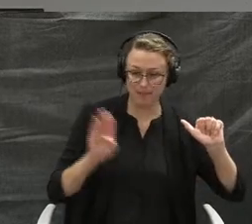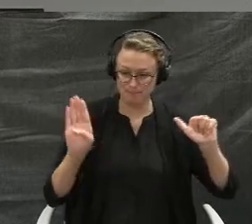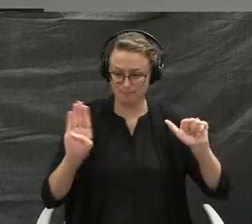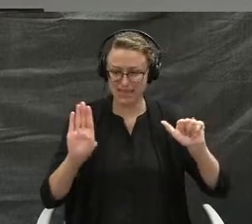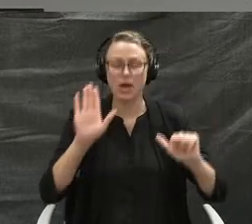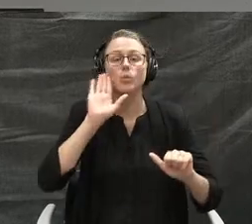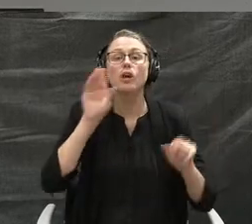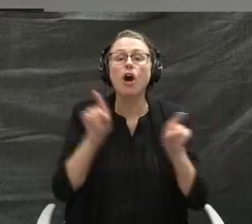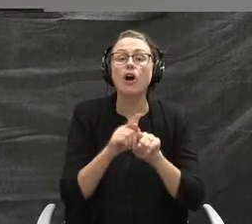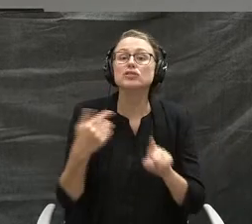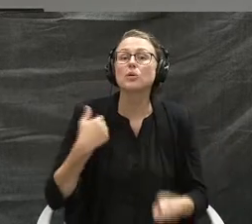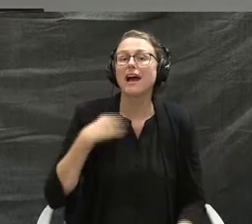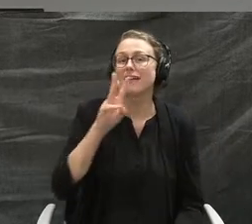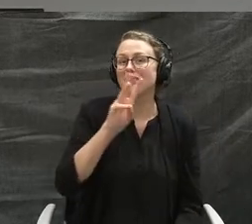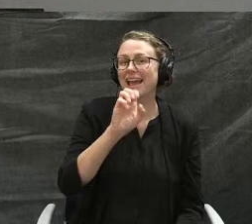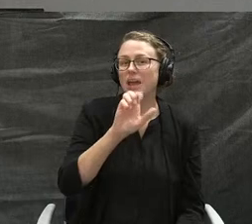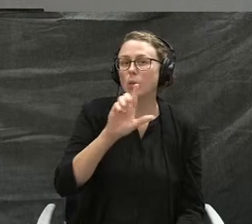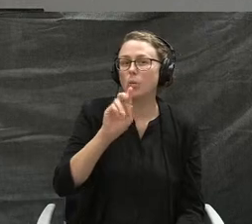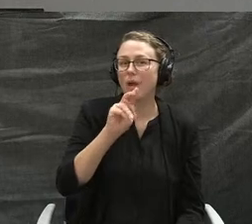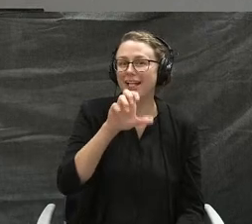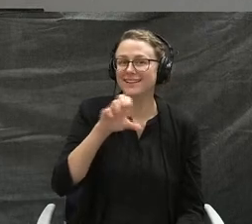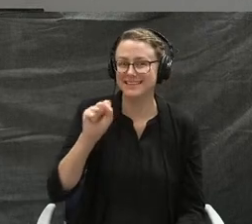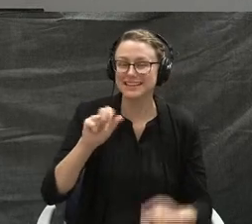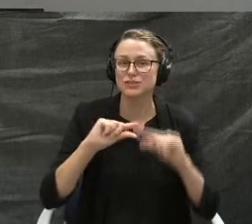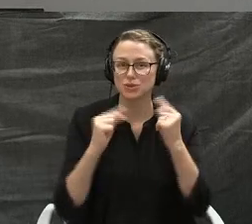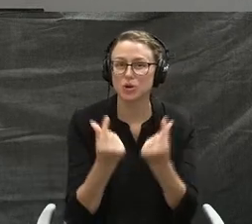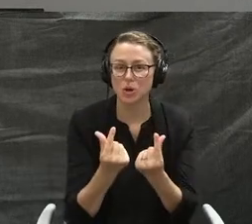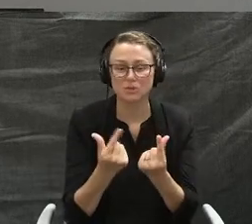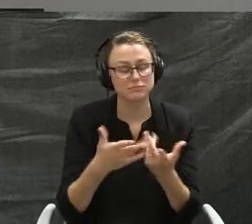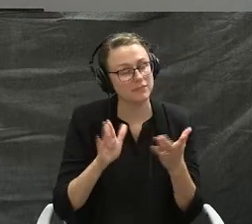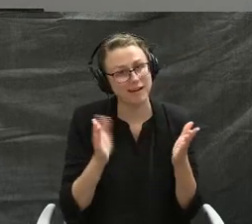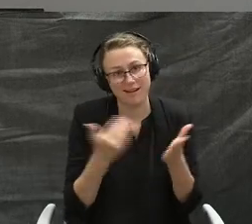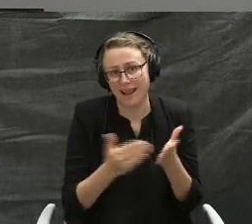this is again to really focus on their mental health needs and